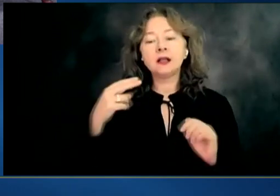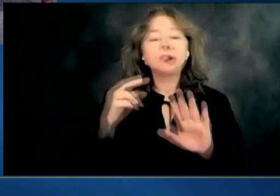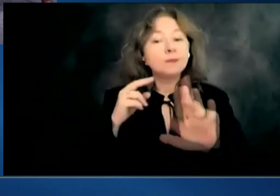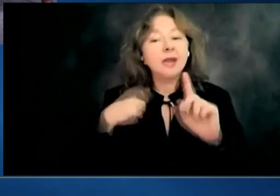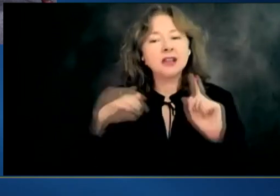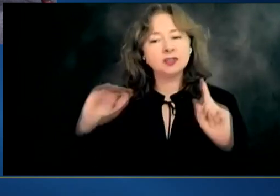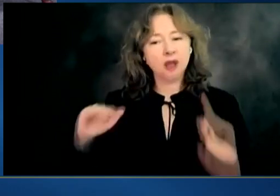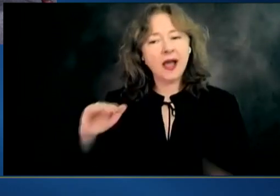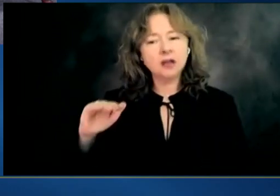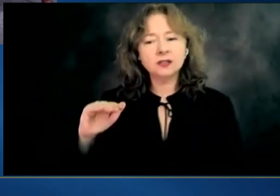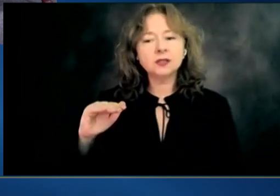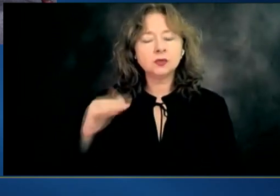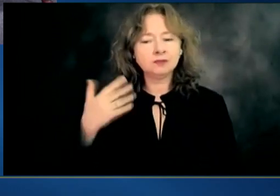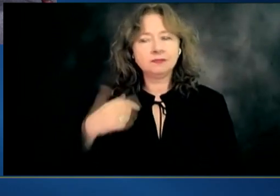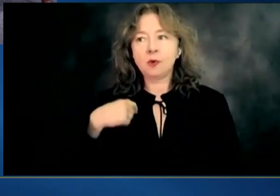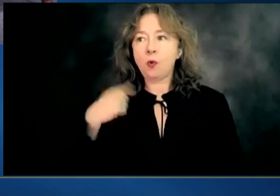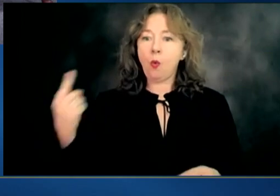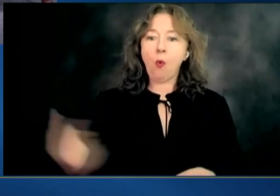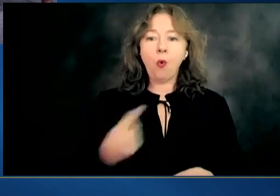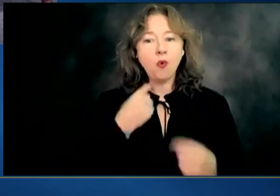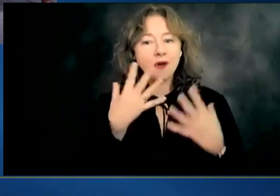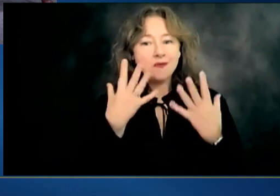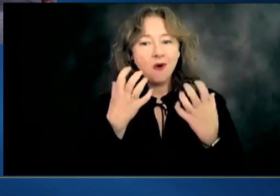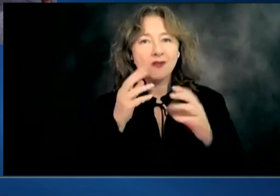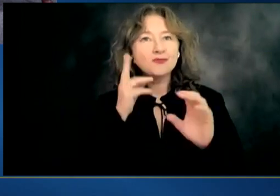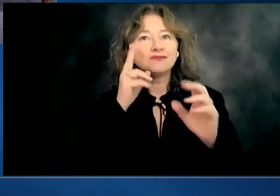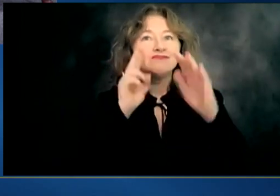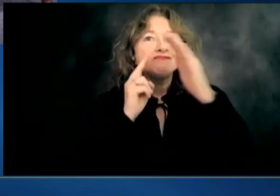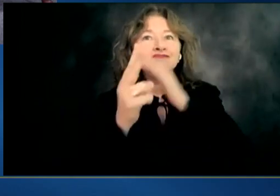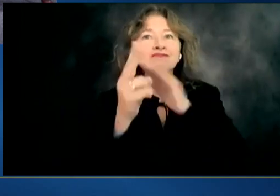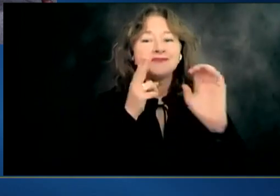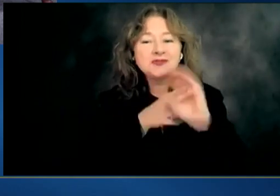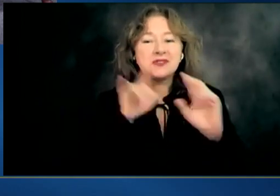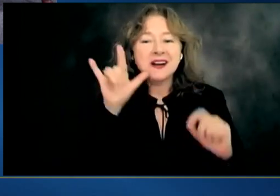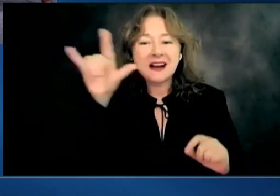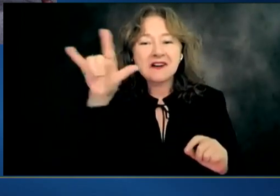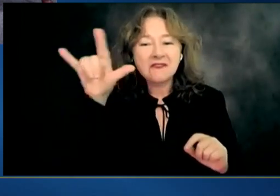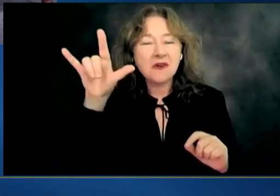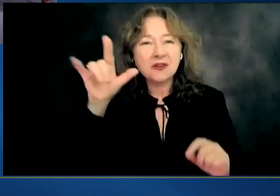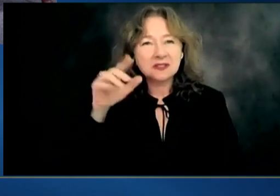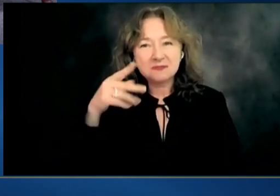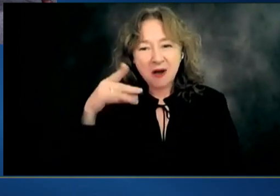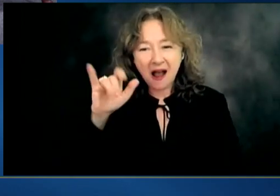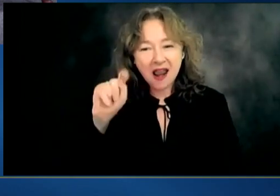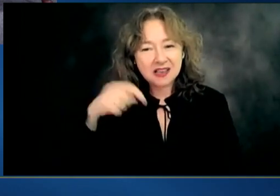I always wanted to go into the Air Force and be a pilot. That was my childhood dream.